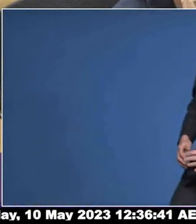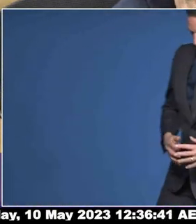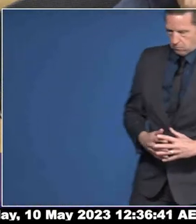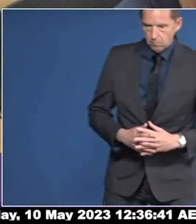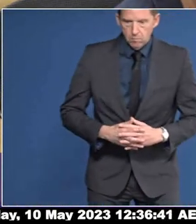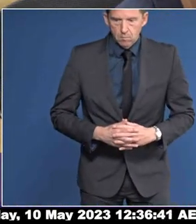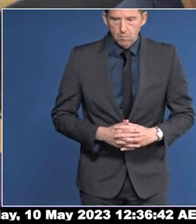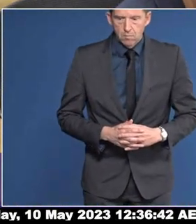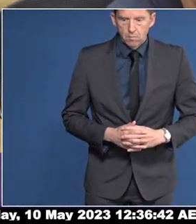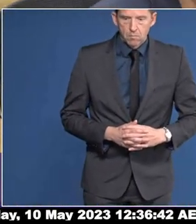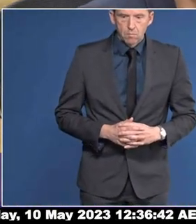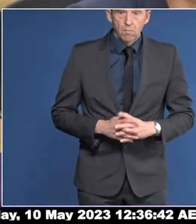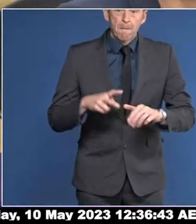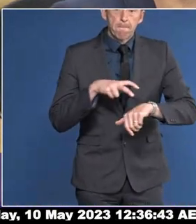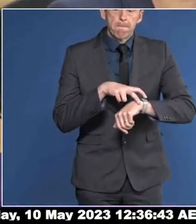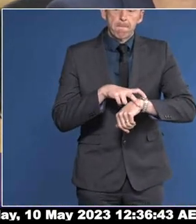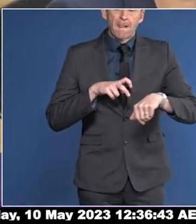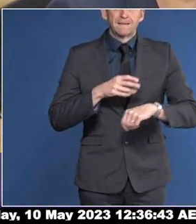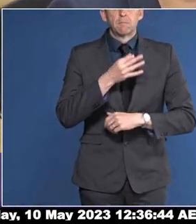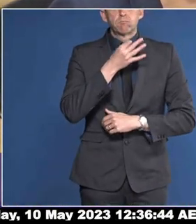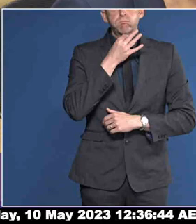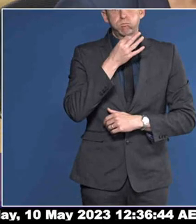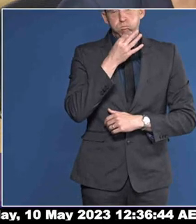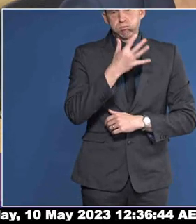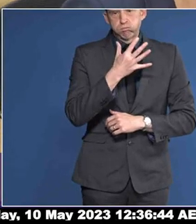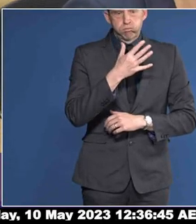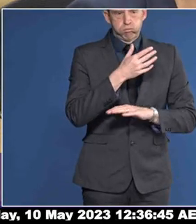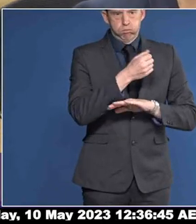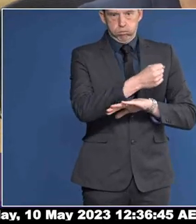conducted. MS EASTMAN: Okay. You'll seize from the note that the following morning, the